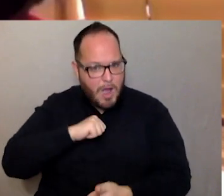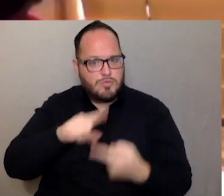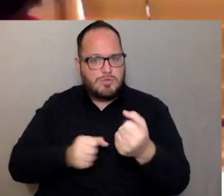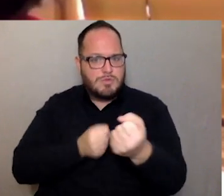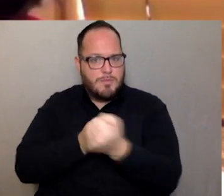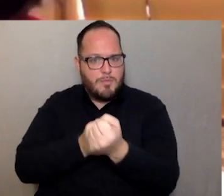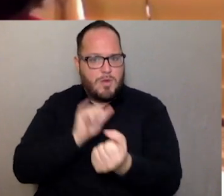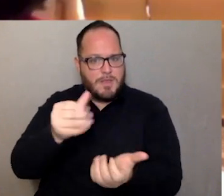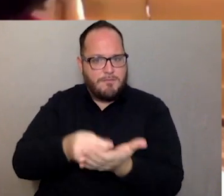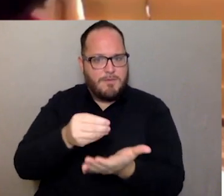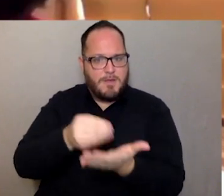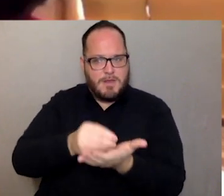THE OREGON CENTER FOR PUBLIC POLICY, THE NEED IS MUCH